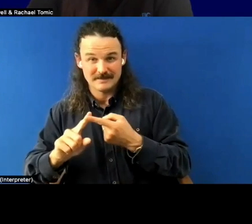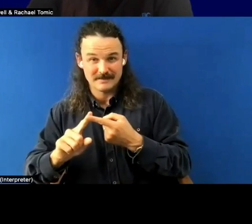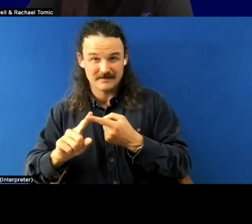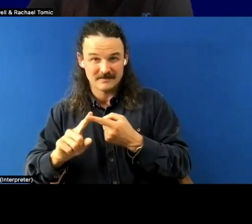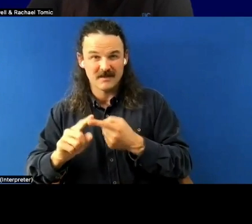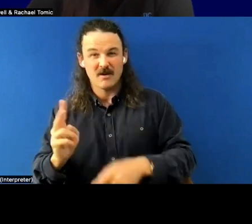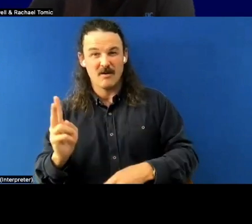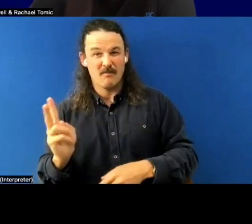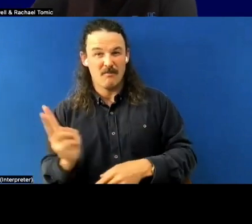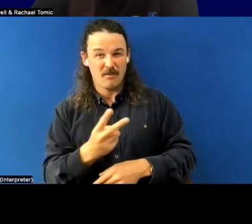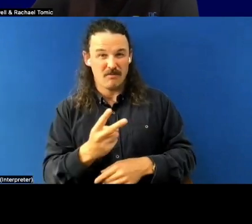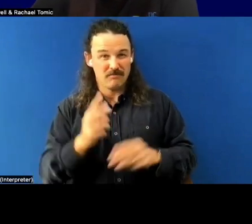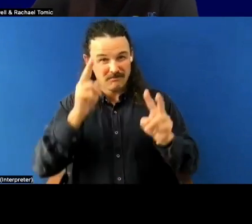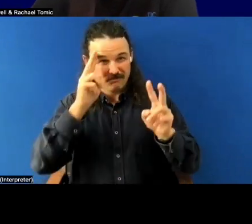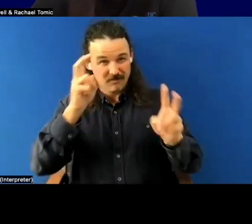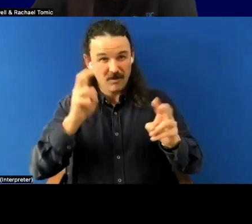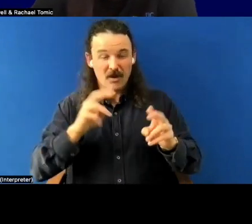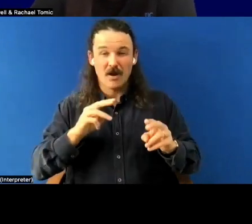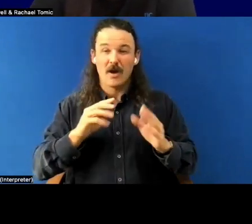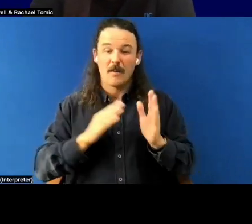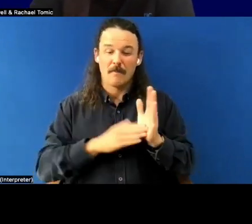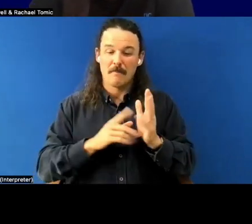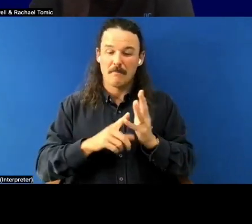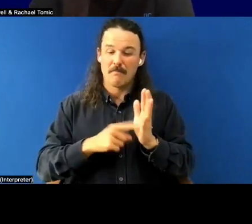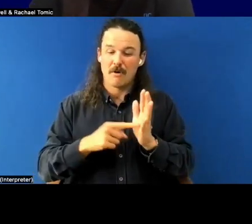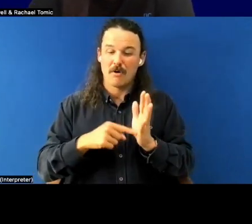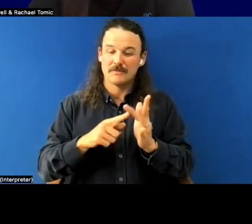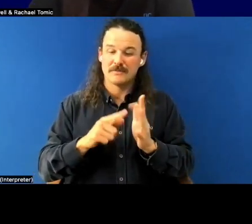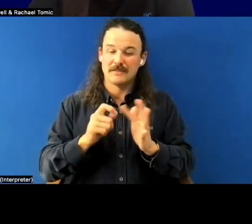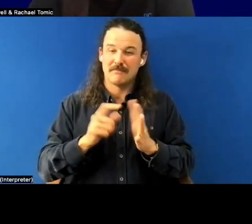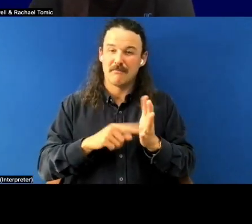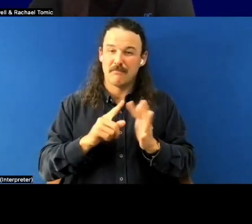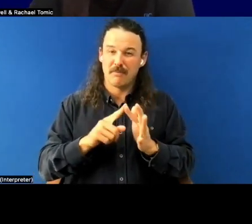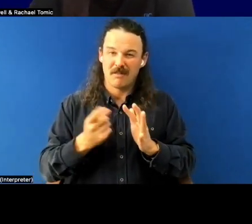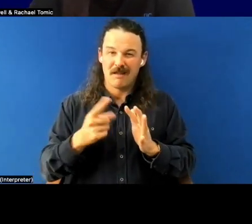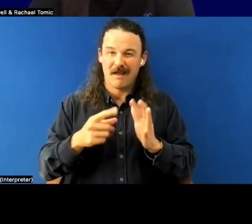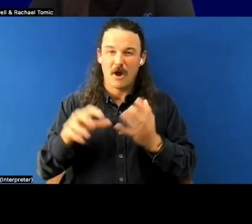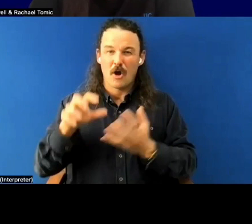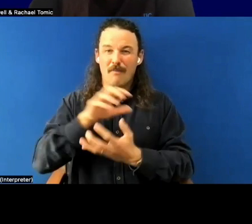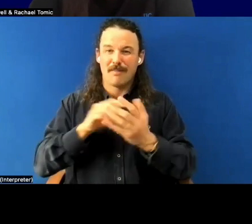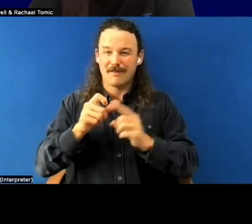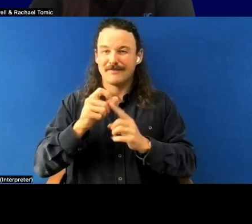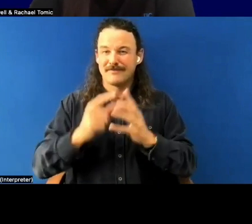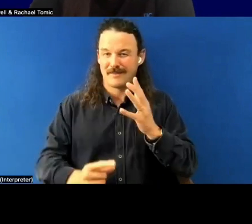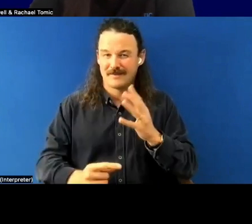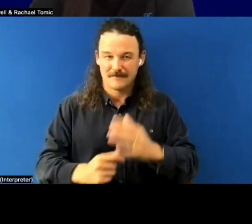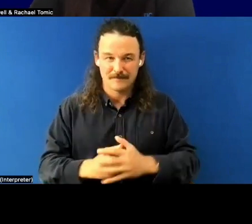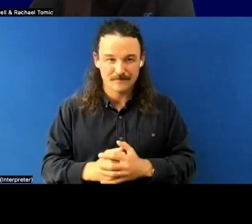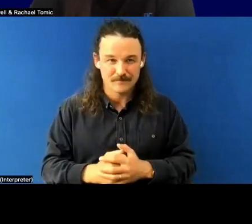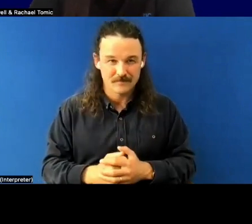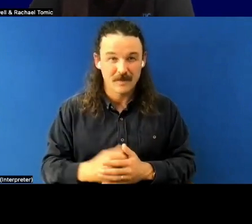multiple and complex disability due to the cumulative impact of multiple diagnoses on